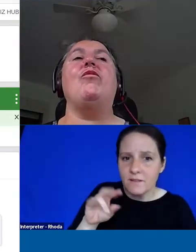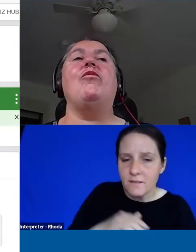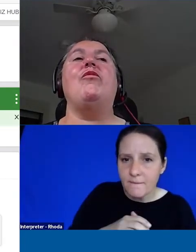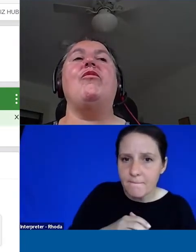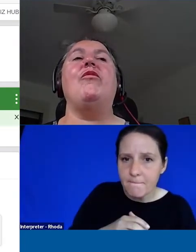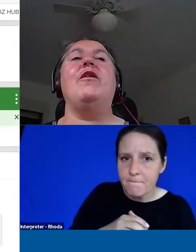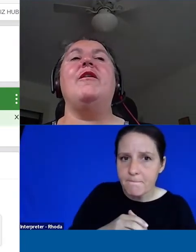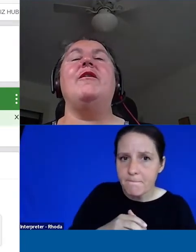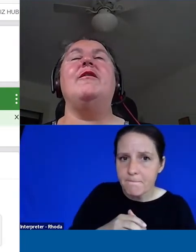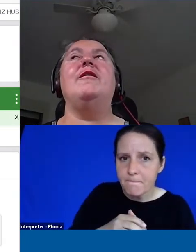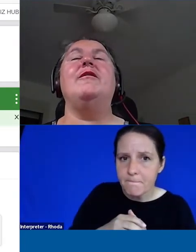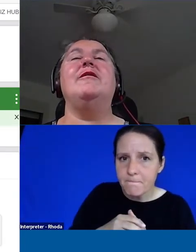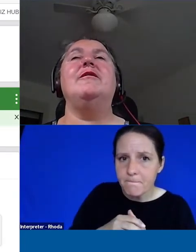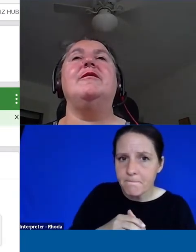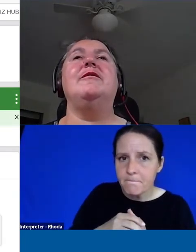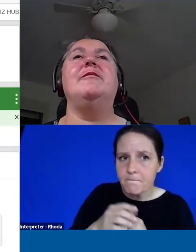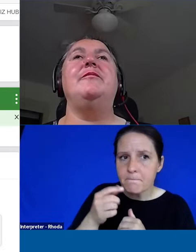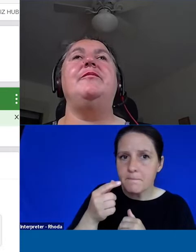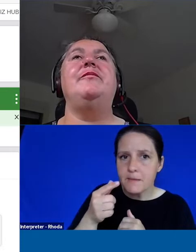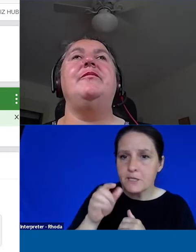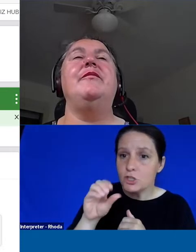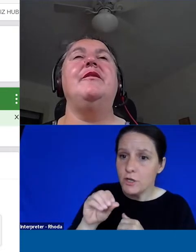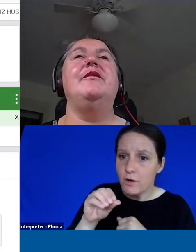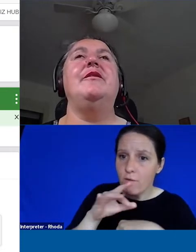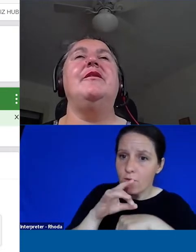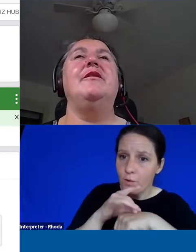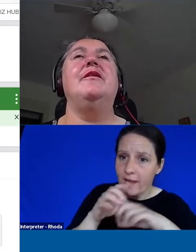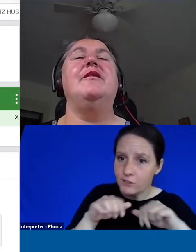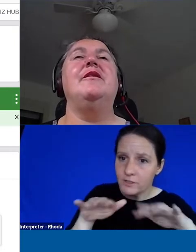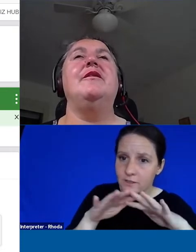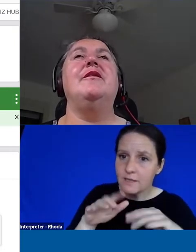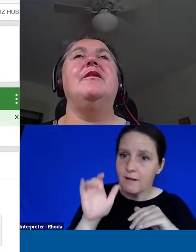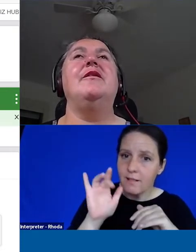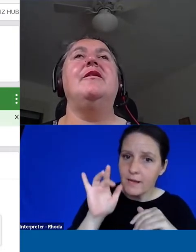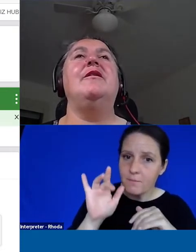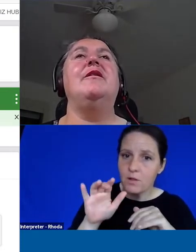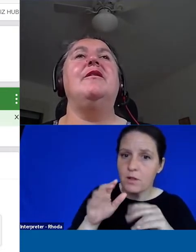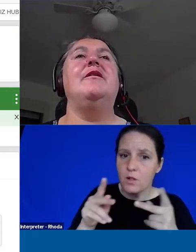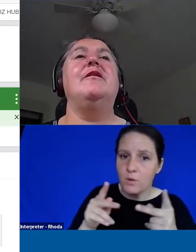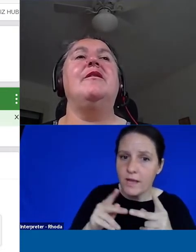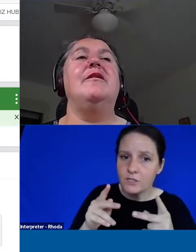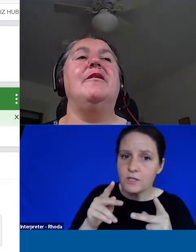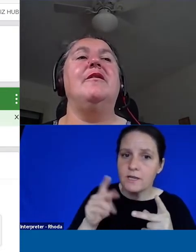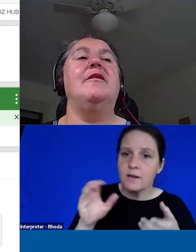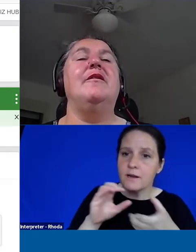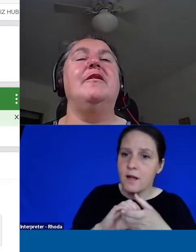button to location to find available locations. Clickable select a location. Combo box collapse has autocomplete editable.